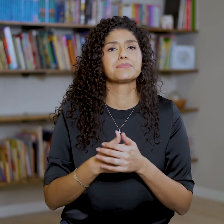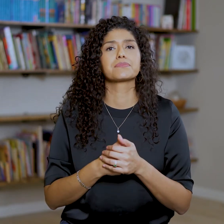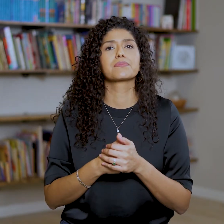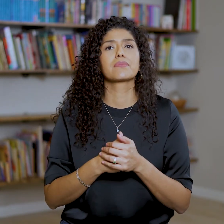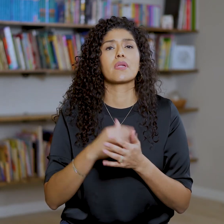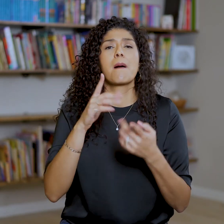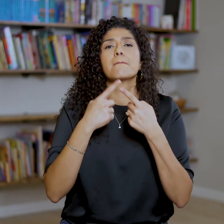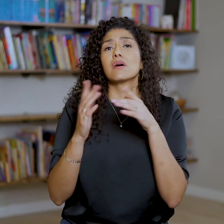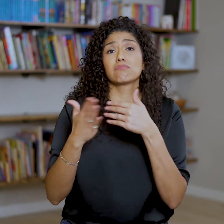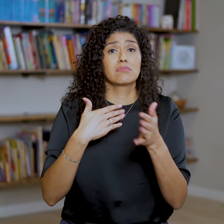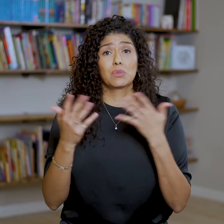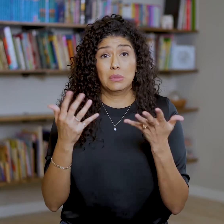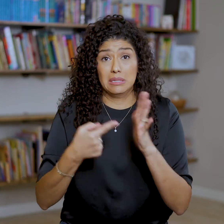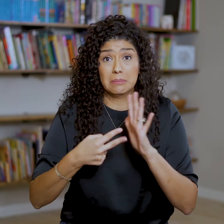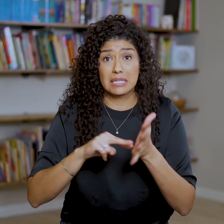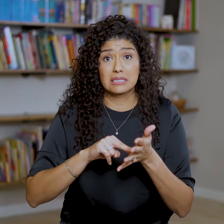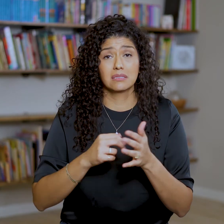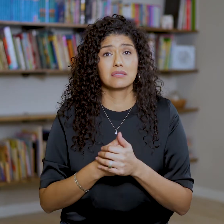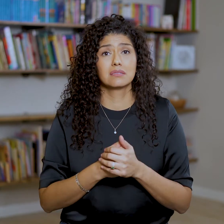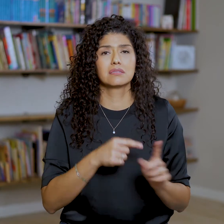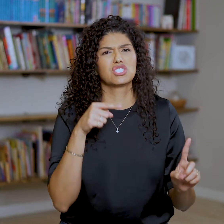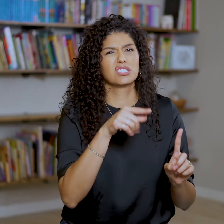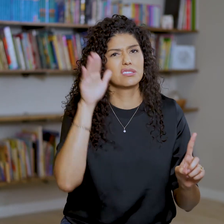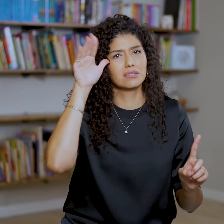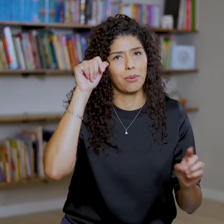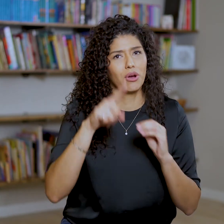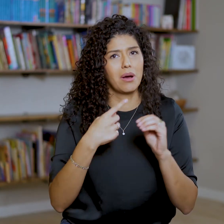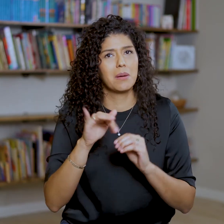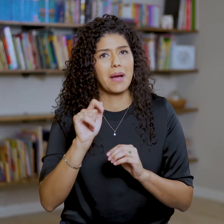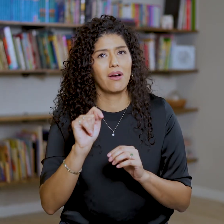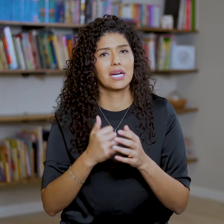But whatever it means, she’s adamant about it.